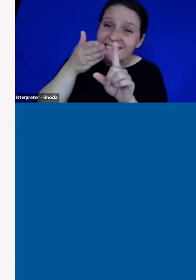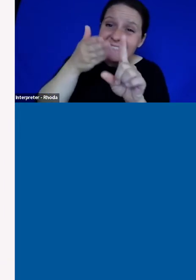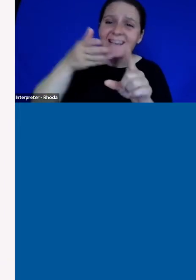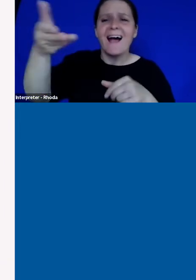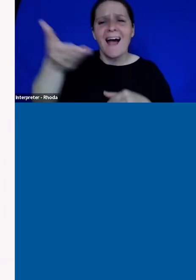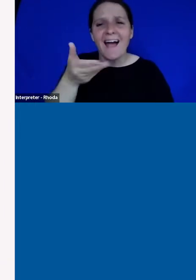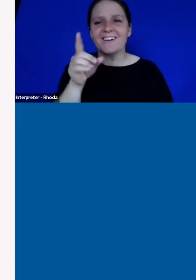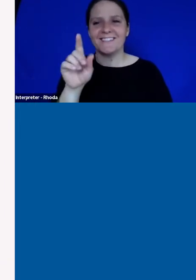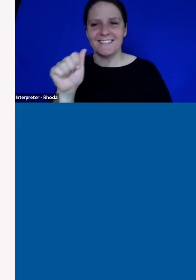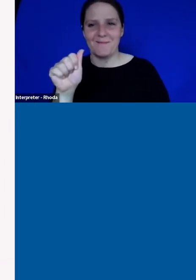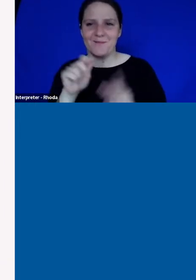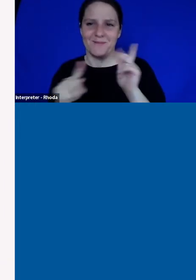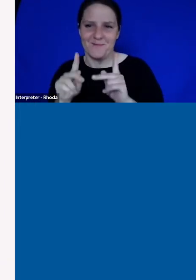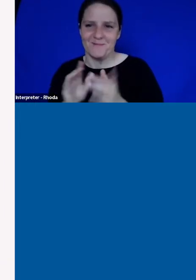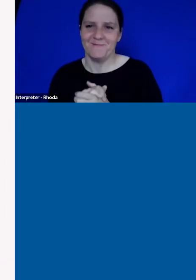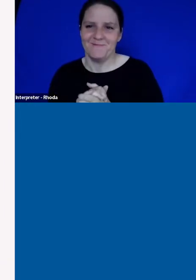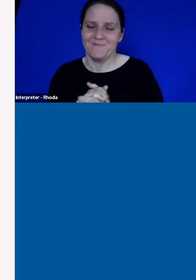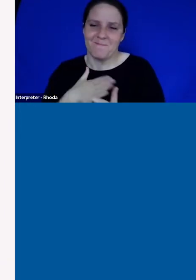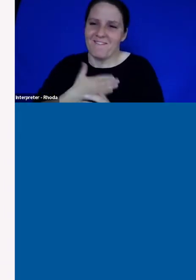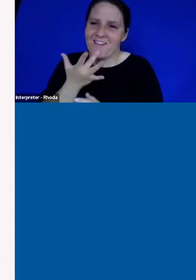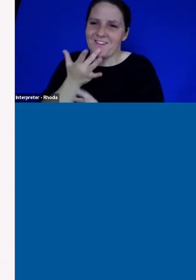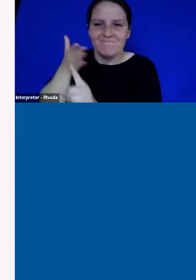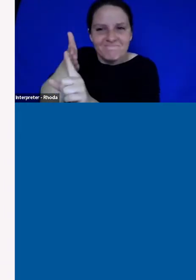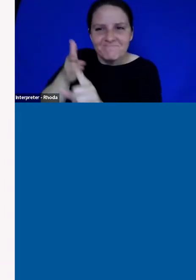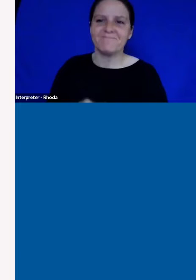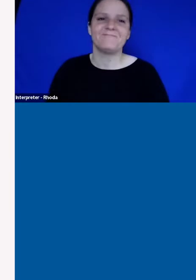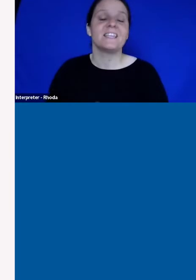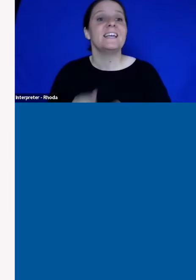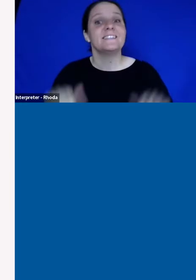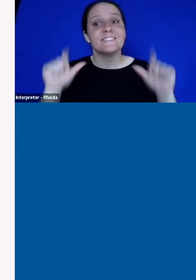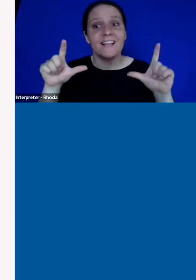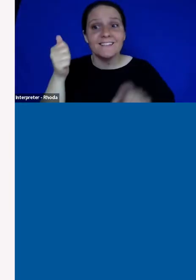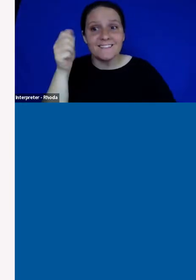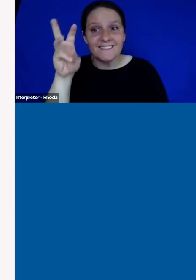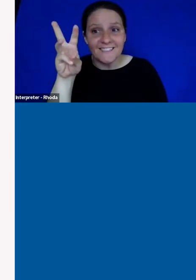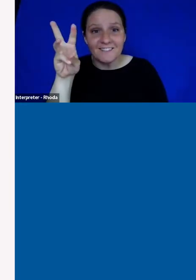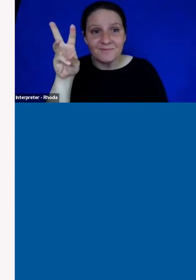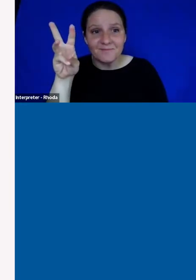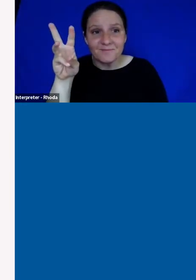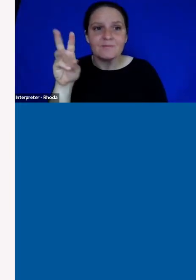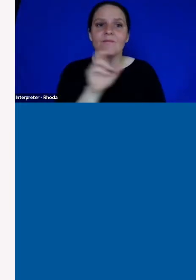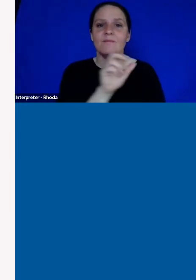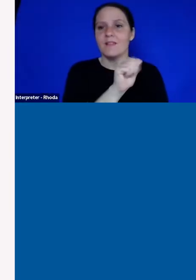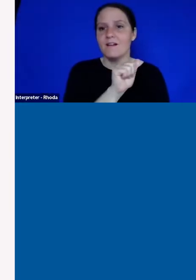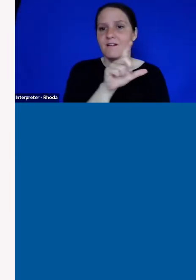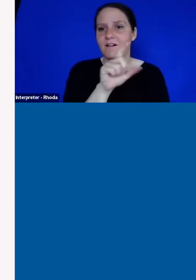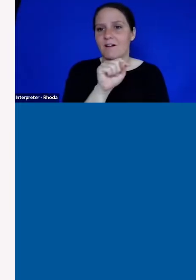Slide 16, alt text and image descriptions. Now, before we even get into the inaccessibility